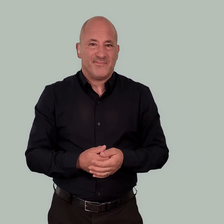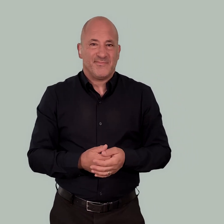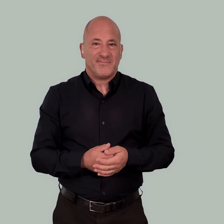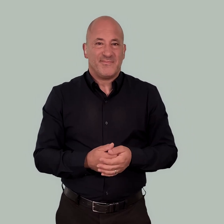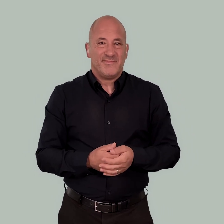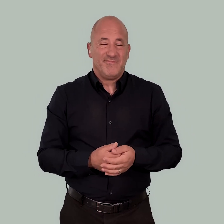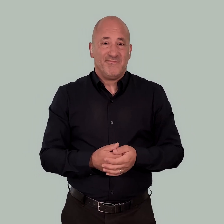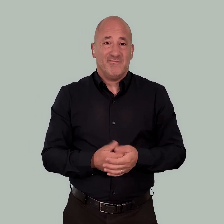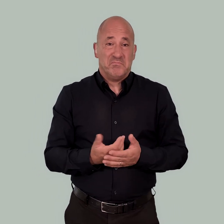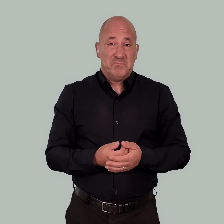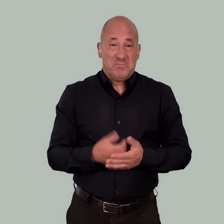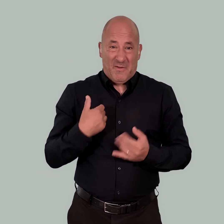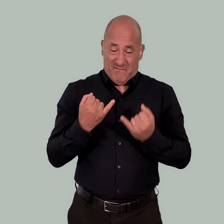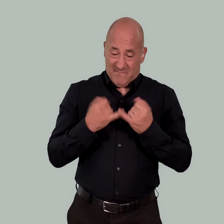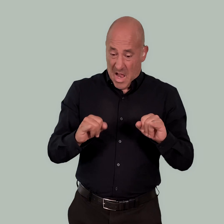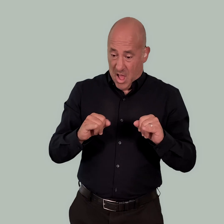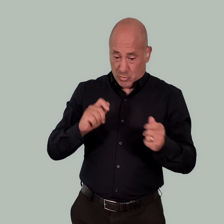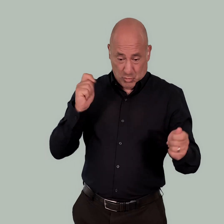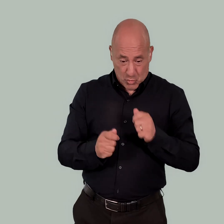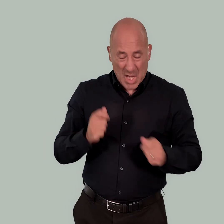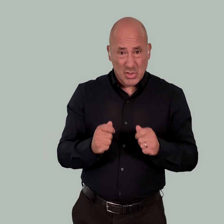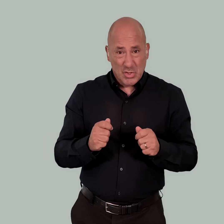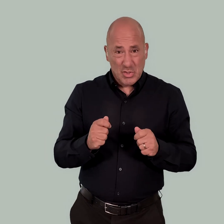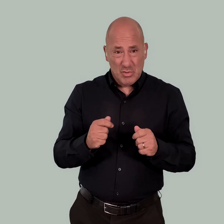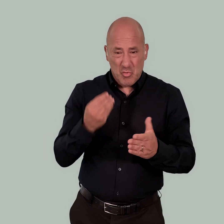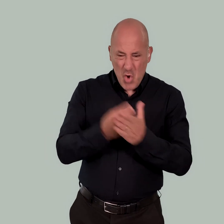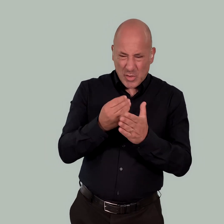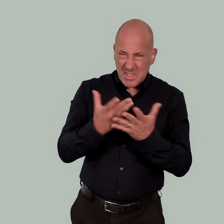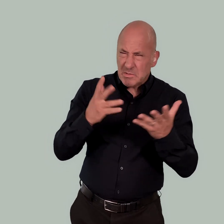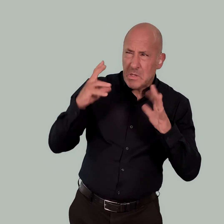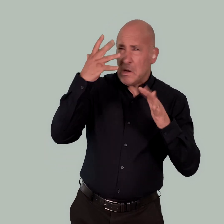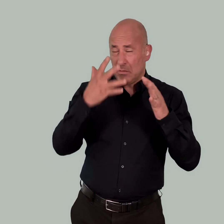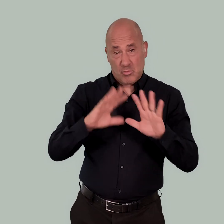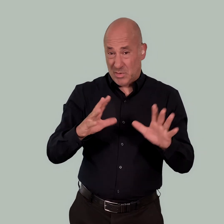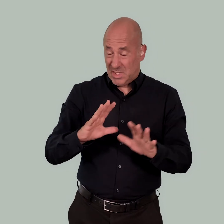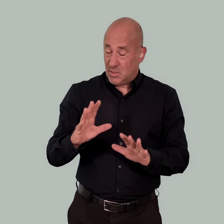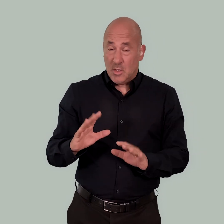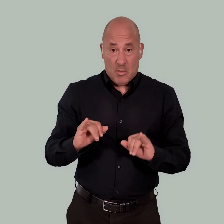674. The cost of failing to act is not abstract.